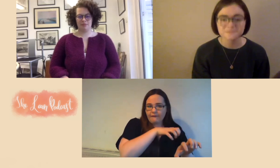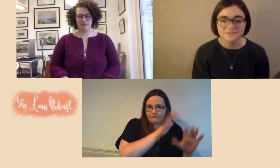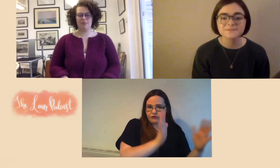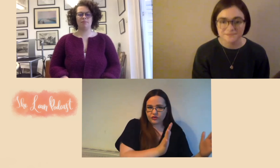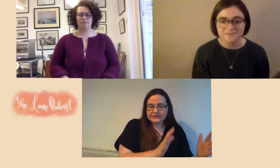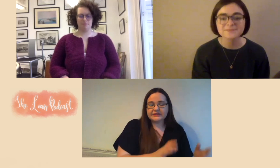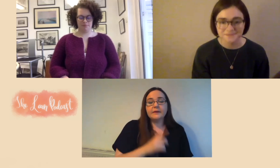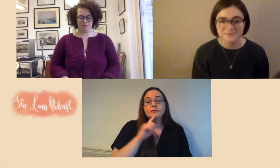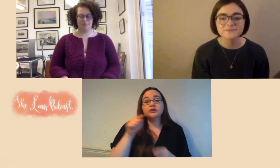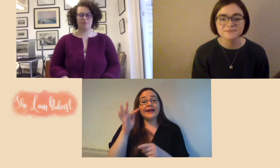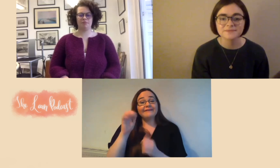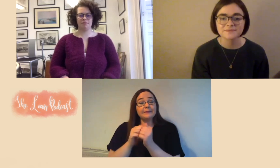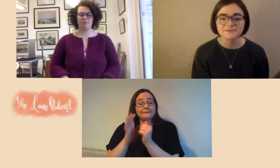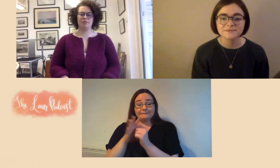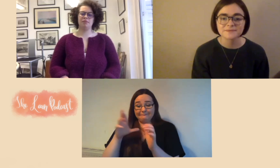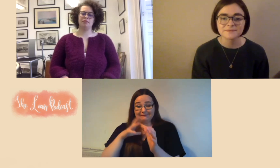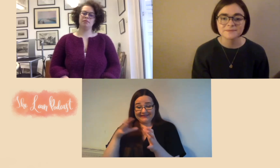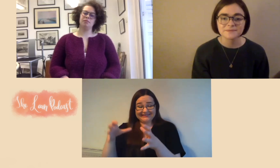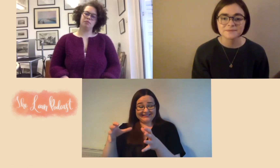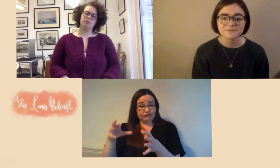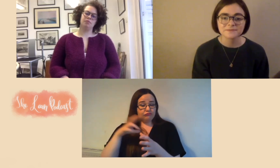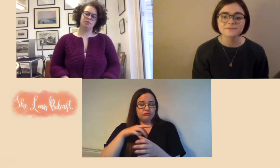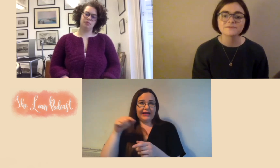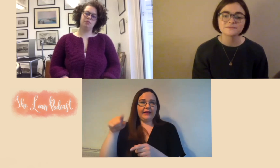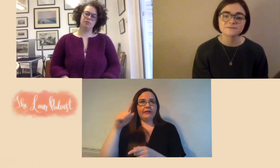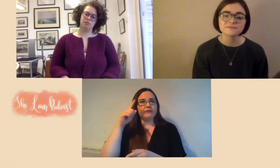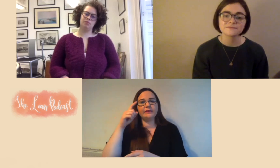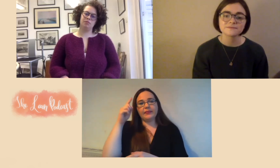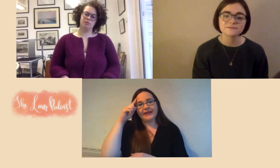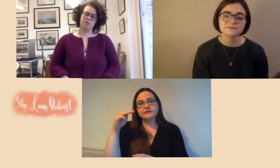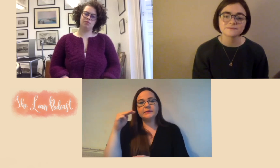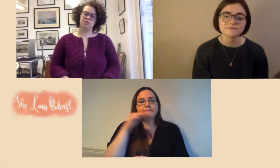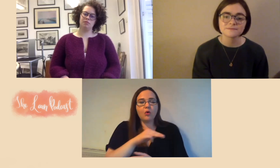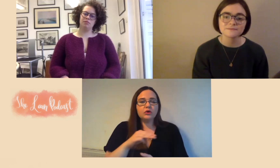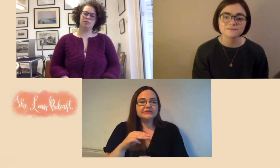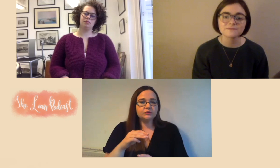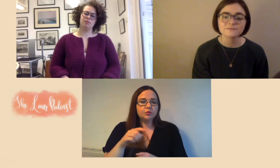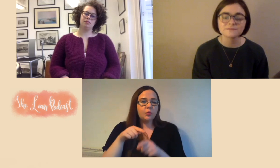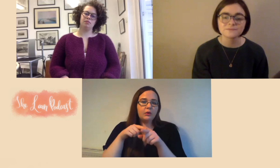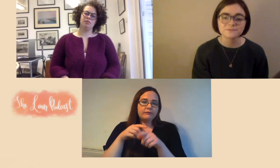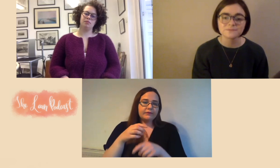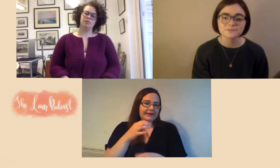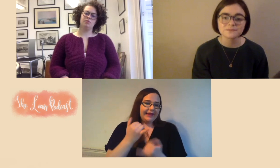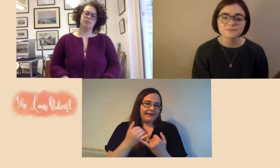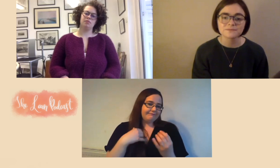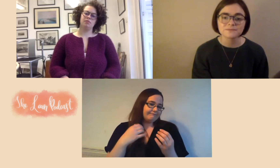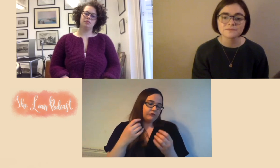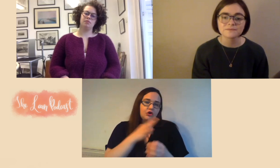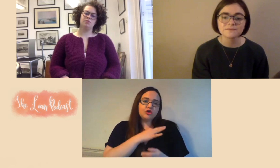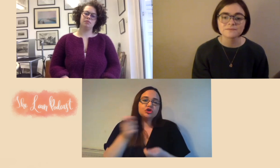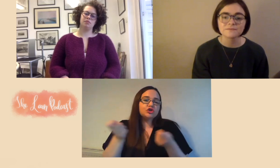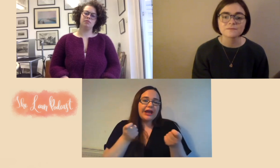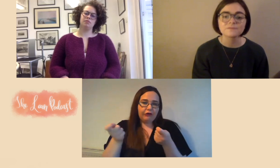for whatever kind of conference or anything that is along with an agenda. All those preparation materials are really important